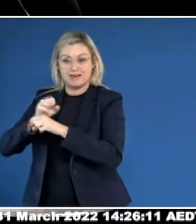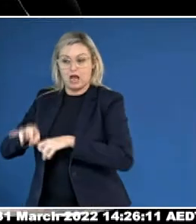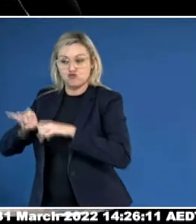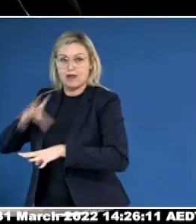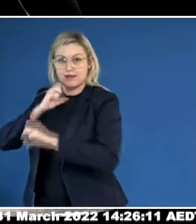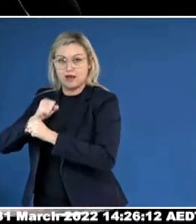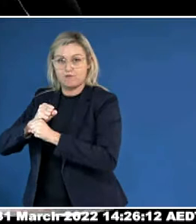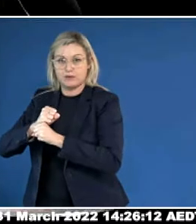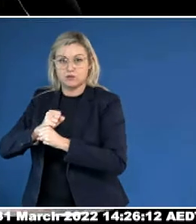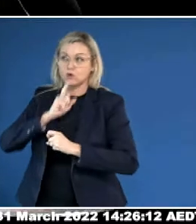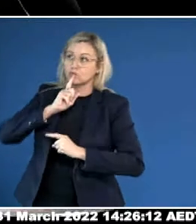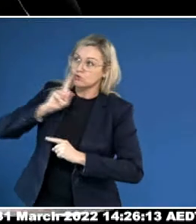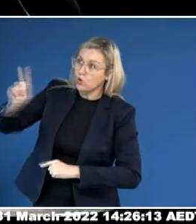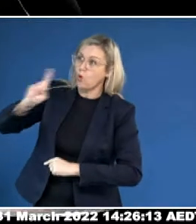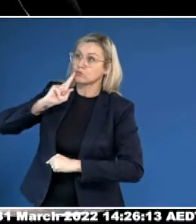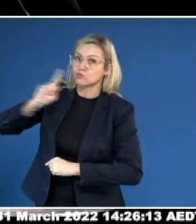enact national law to prohibit forced sterilisation.